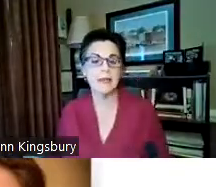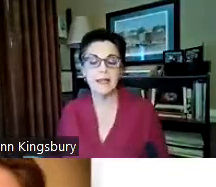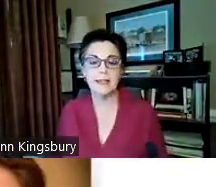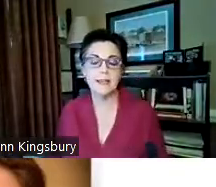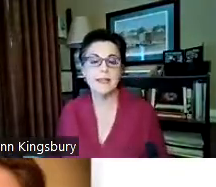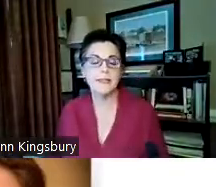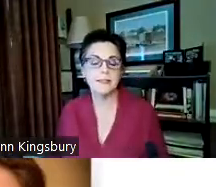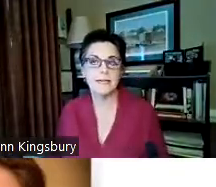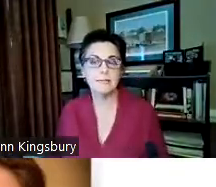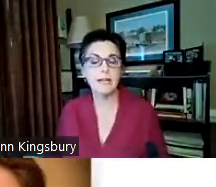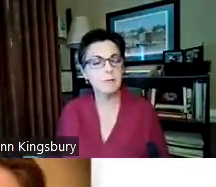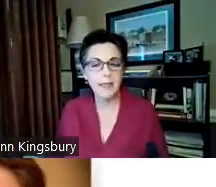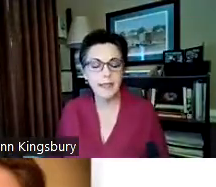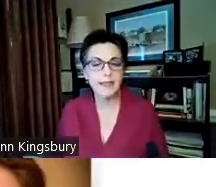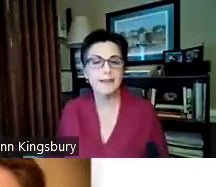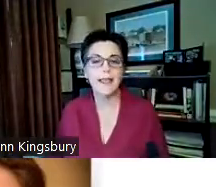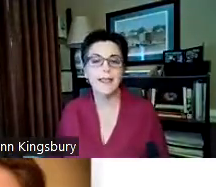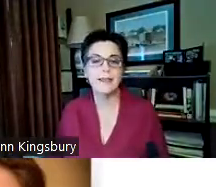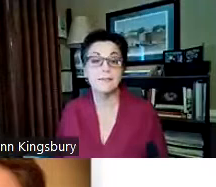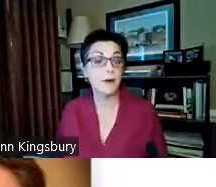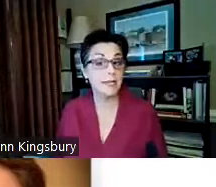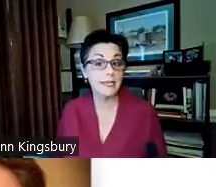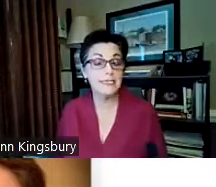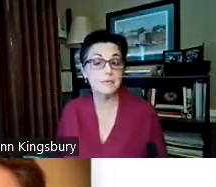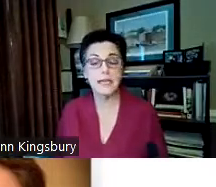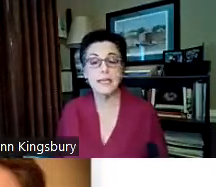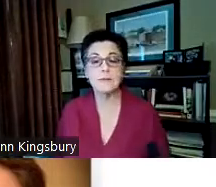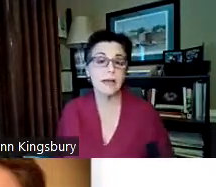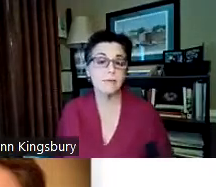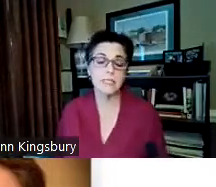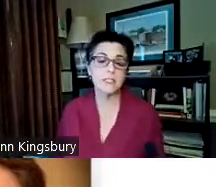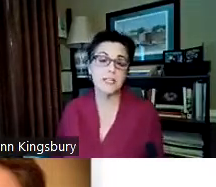a complicated and frightening sometimes conversation and